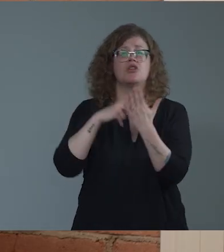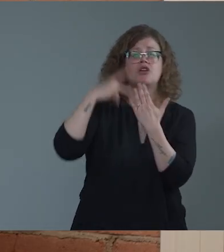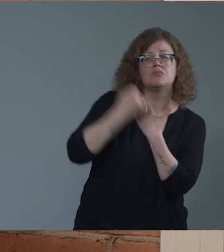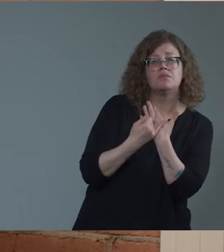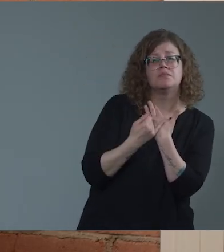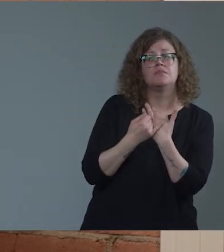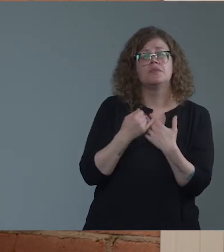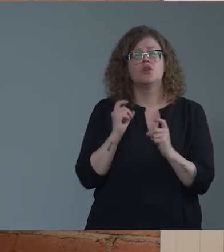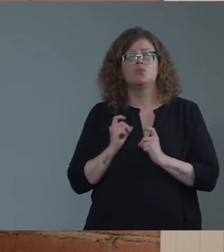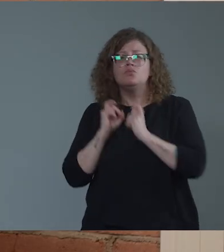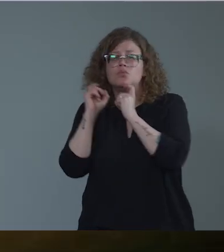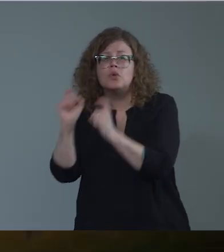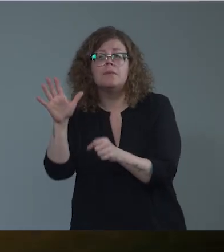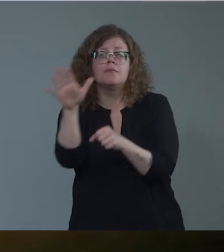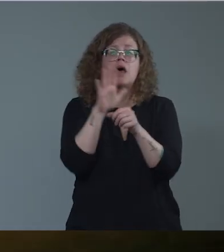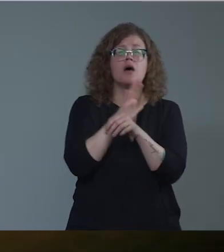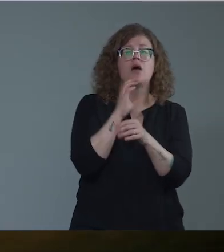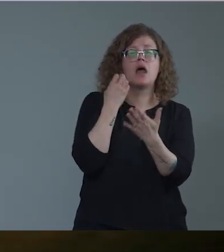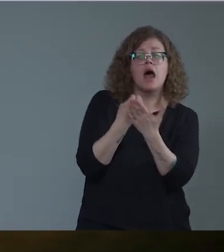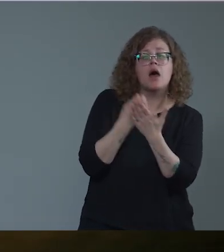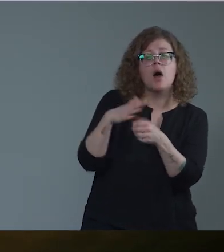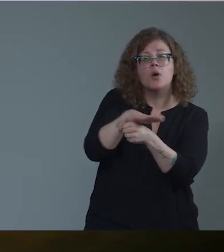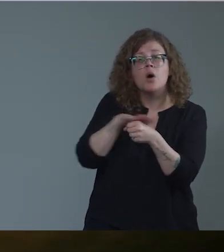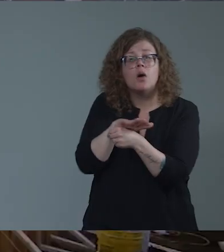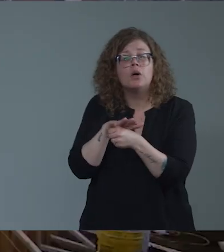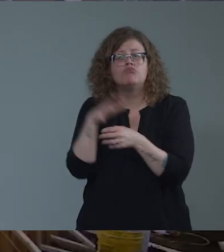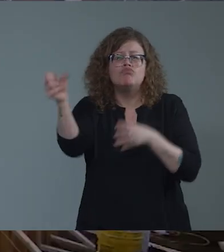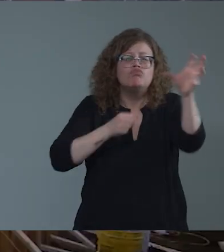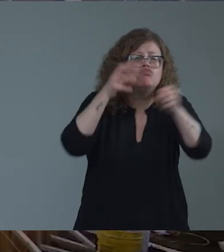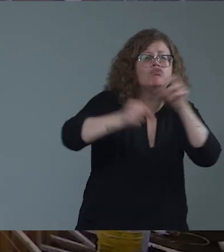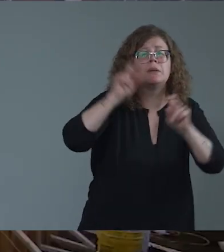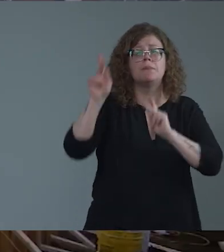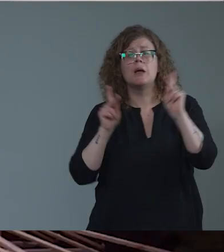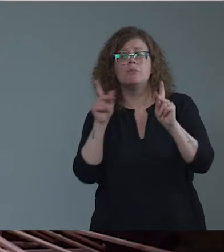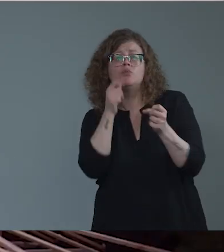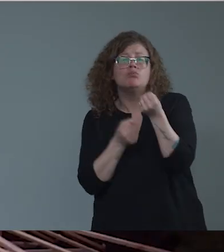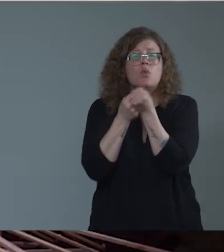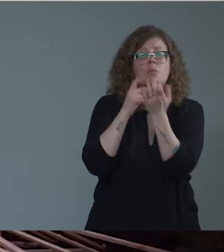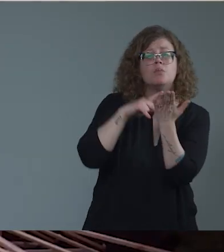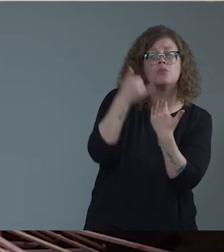to our local economy by hiring a vast array of people to support a project. So even when the artists themselves